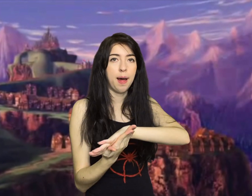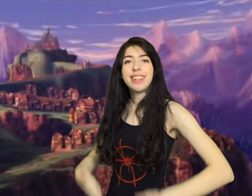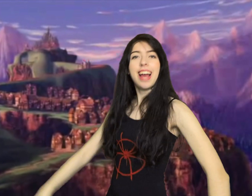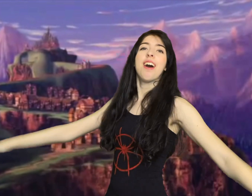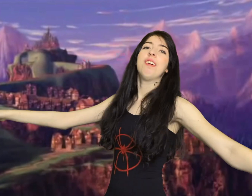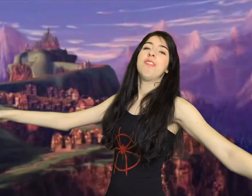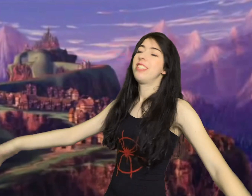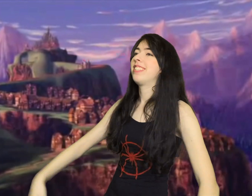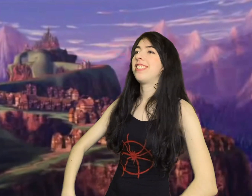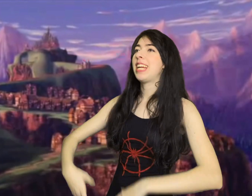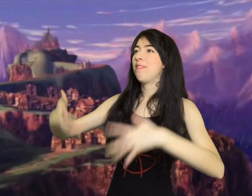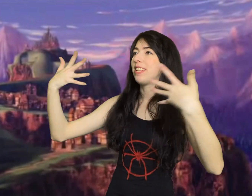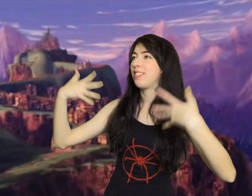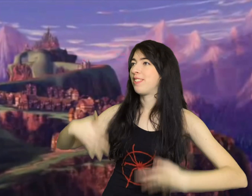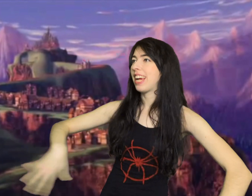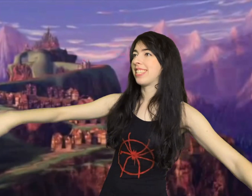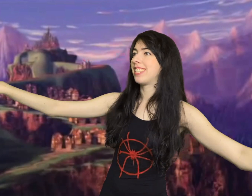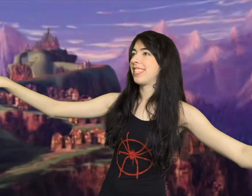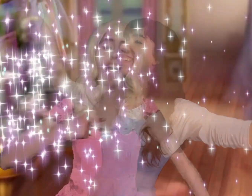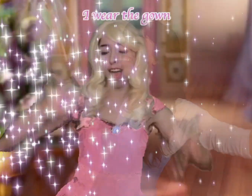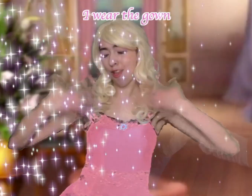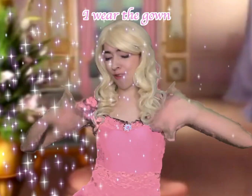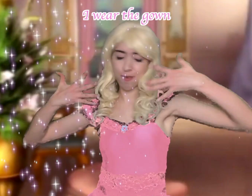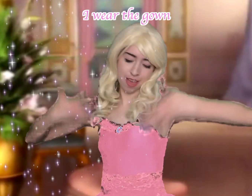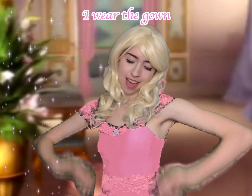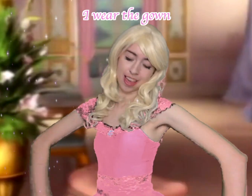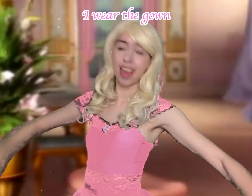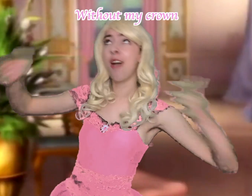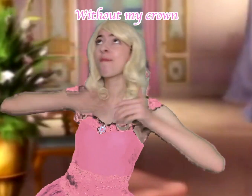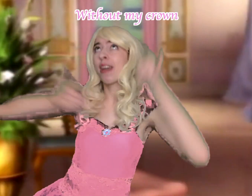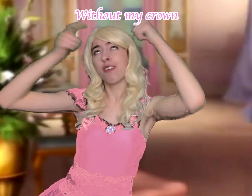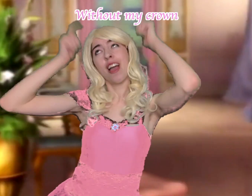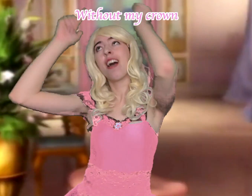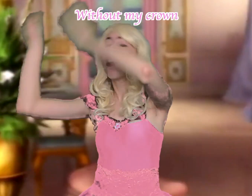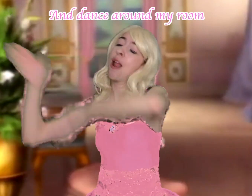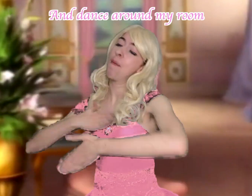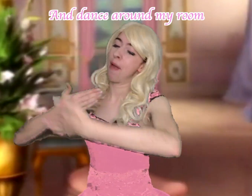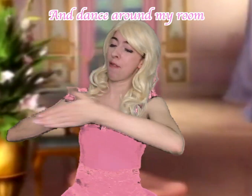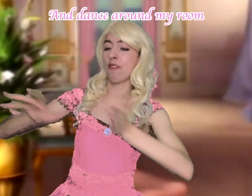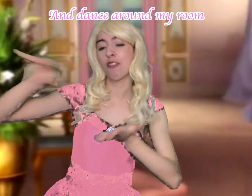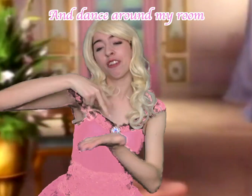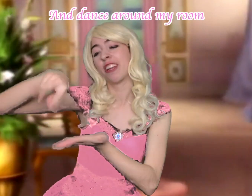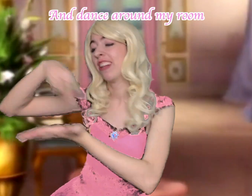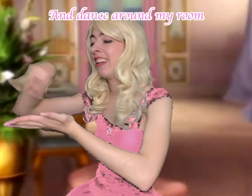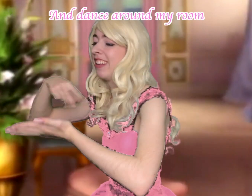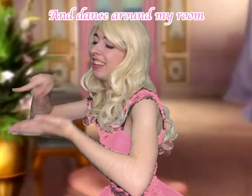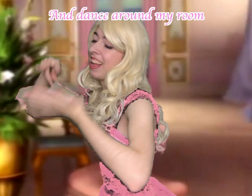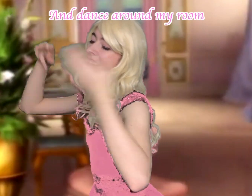GOWN which is the same as DRESS i wear my gown without my crown and dance around my room